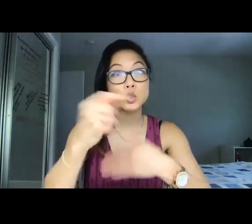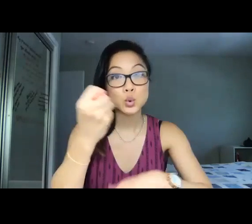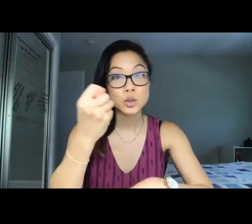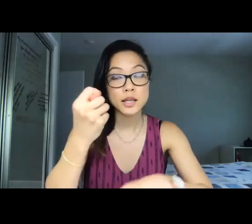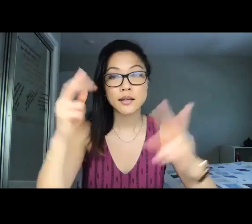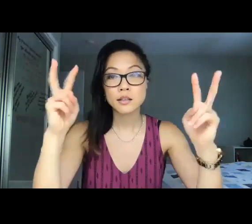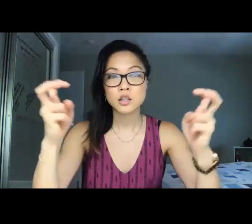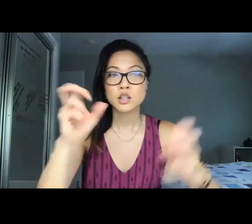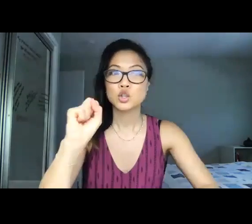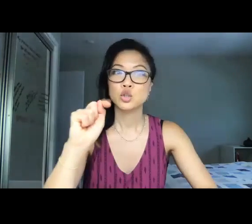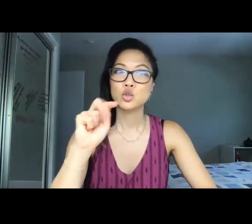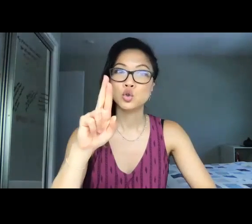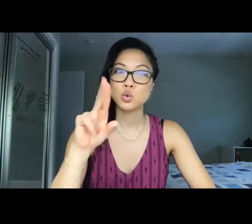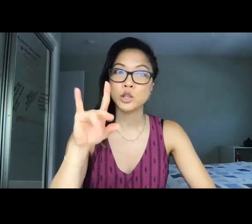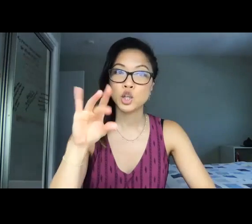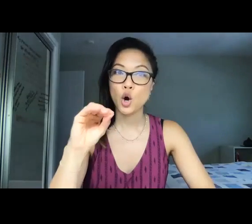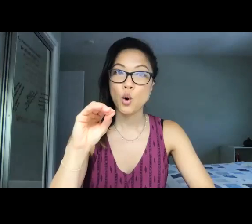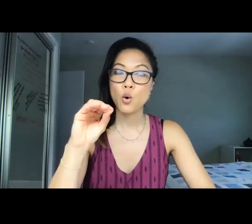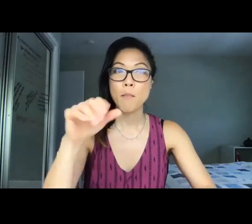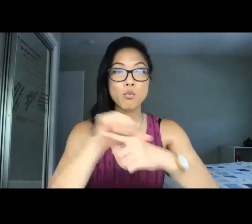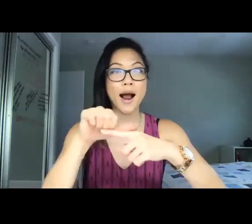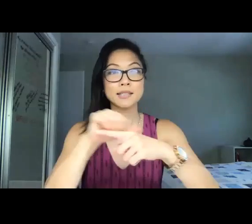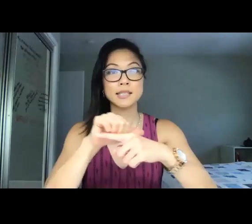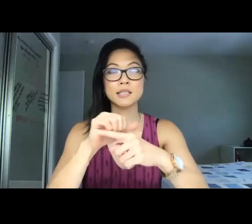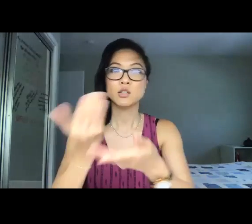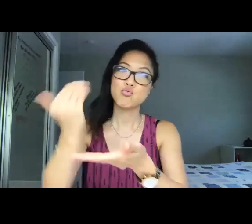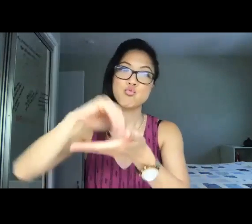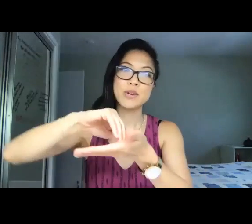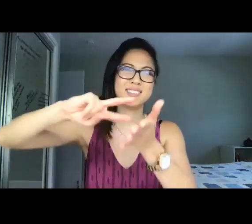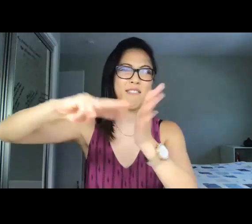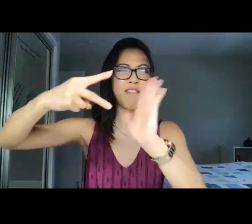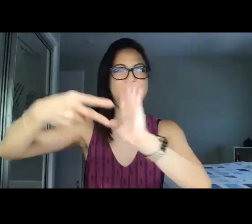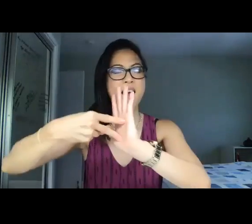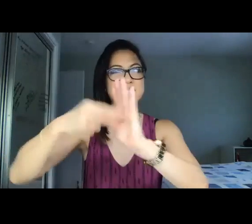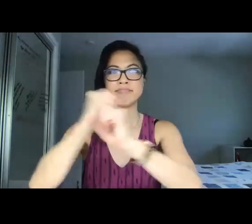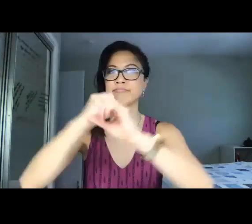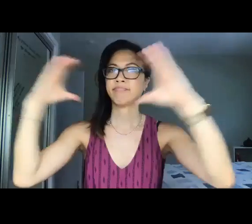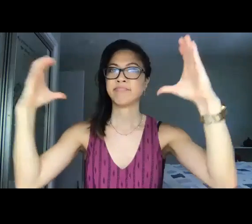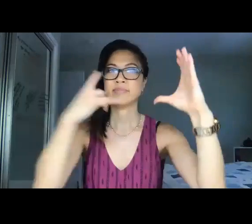It will feature Alecia, director of the dance division at Juilliard School, Alli